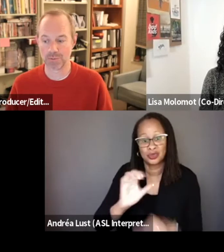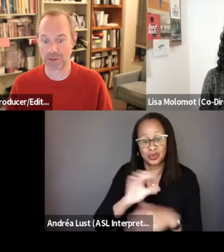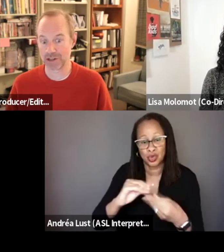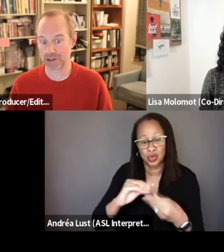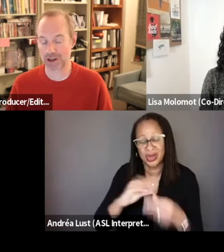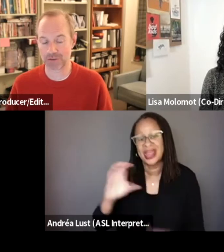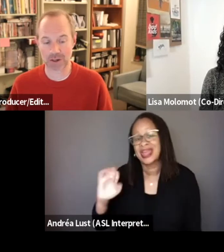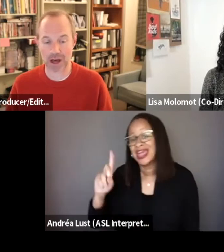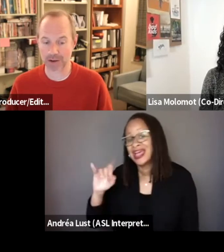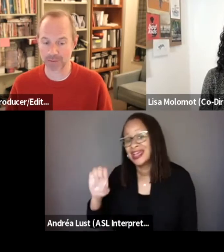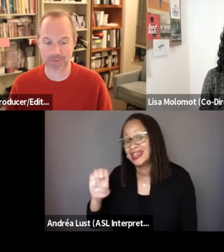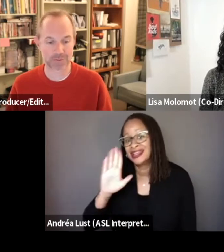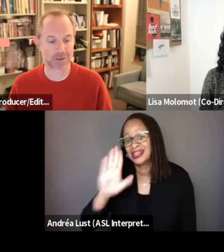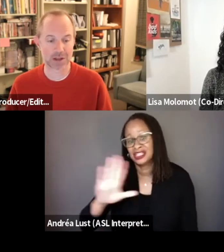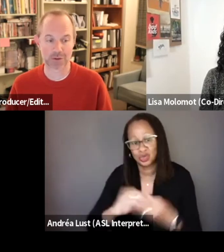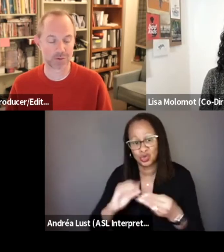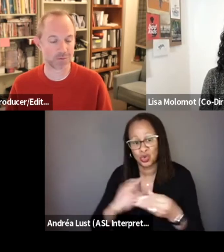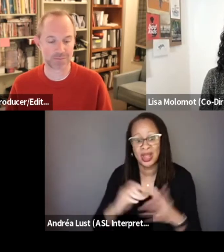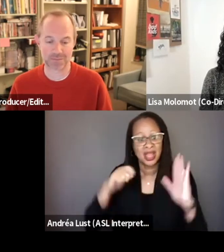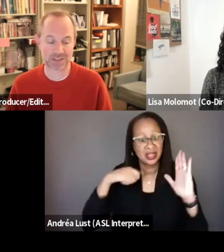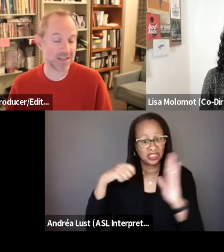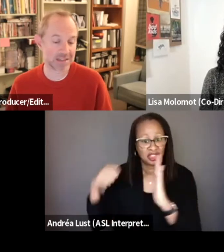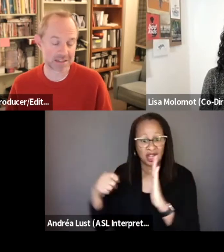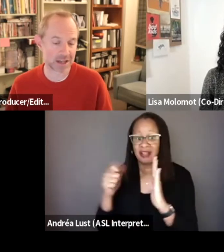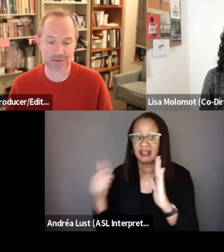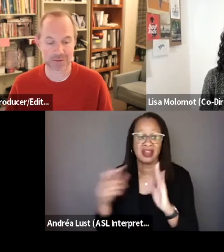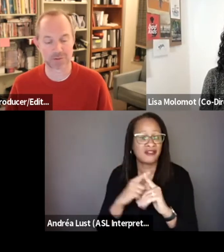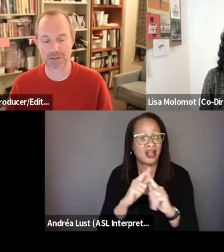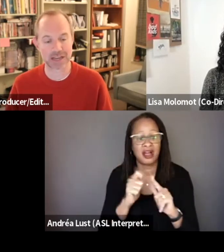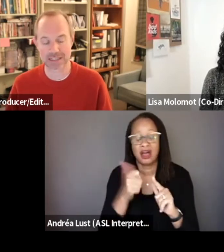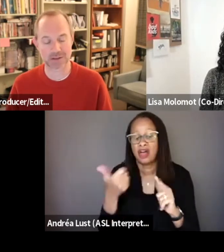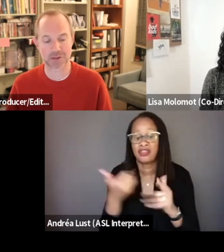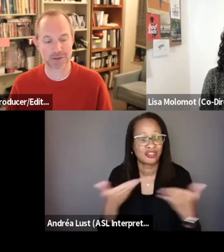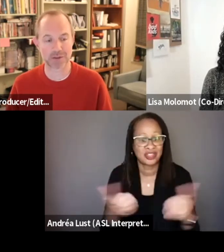they shot a lot of other scenes, a lot of little vignettes of life there,